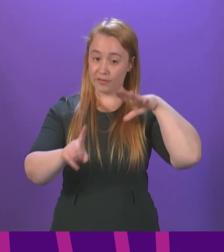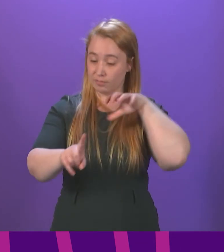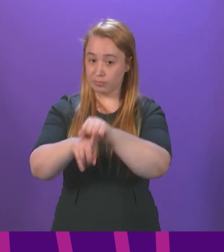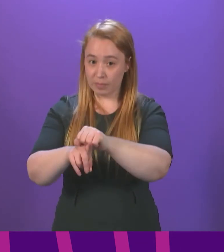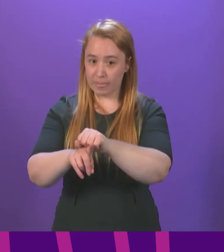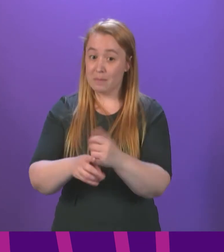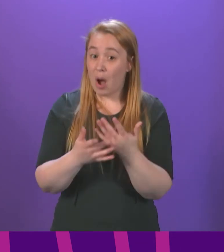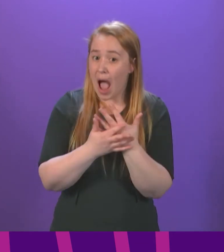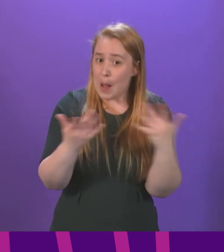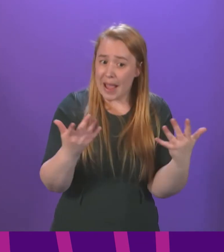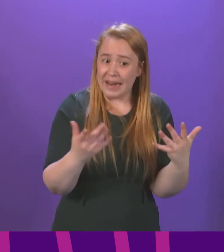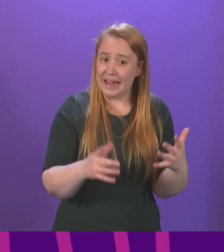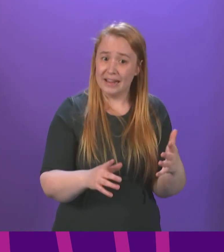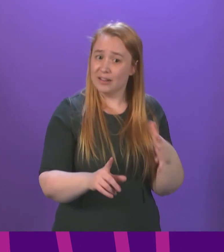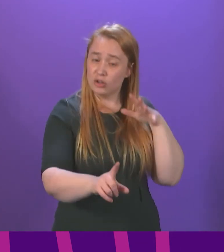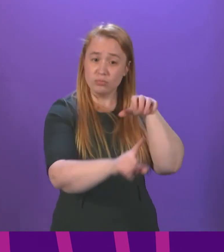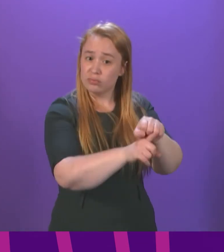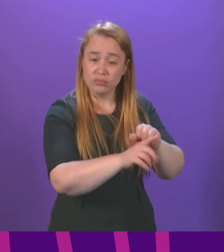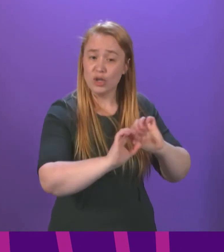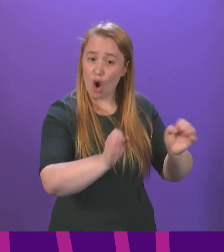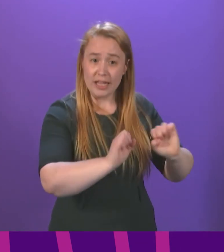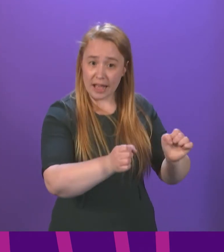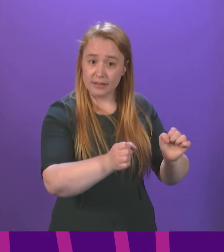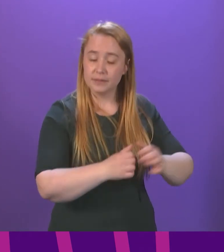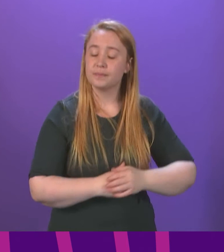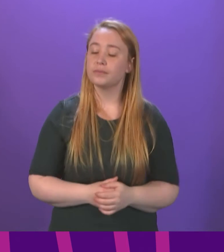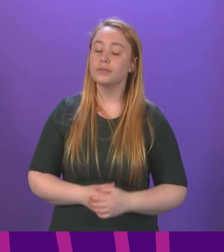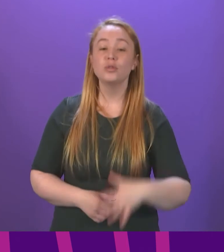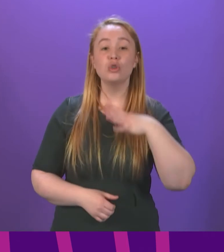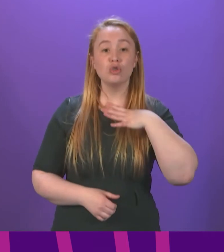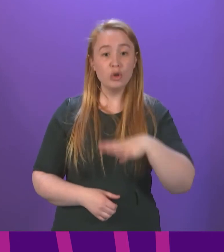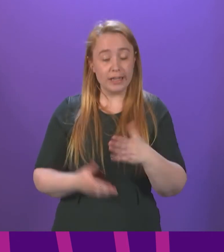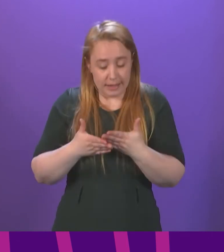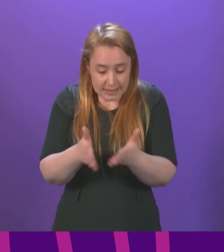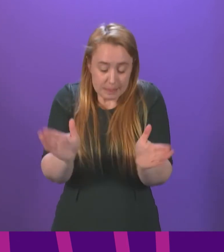are going undetected? Does the minister accept that there is a need to expand community testing even further and